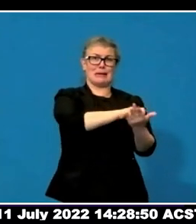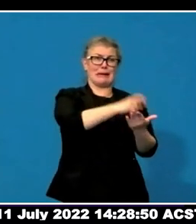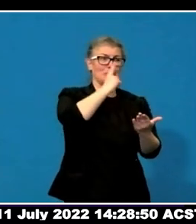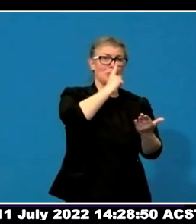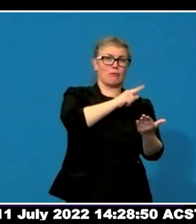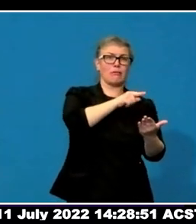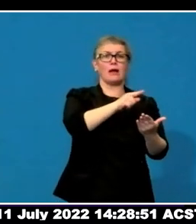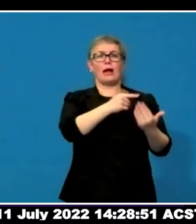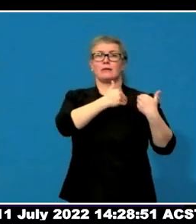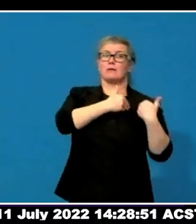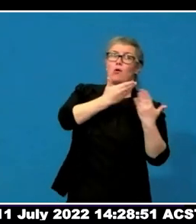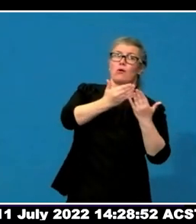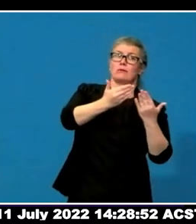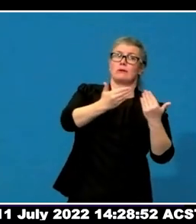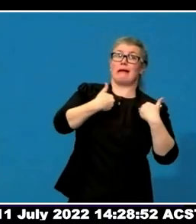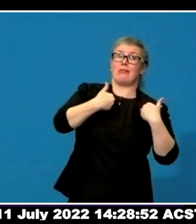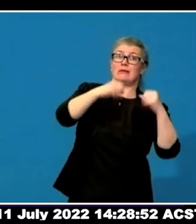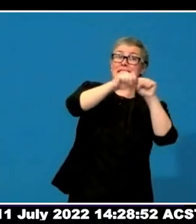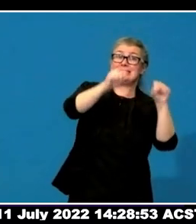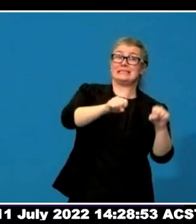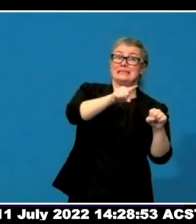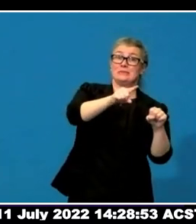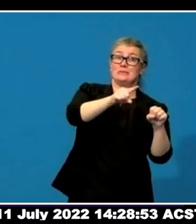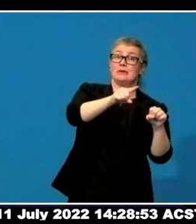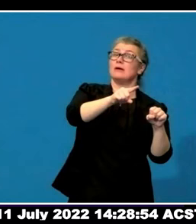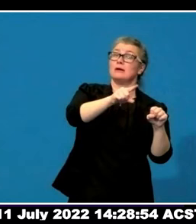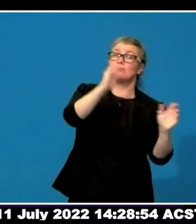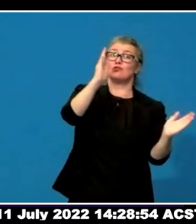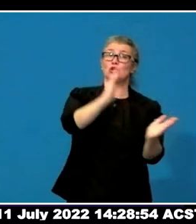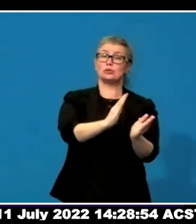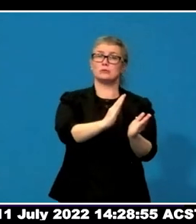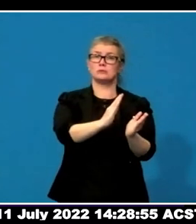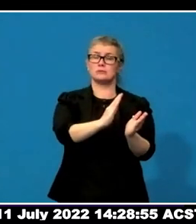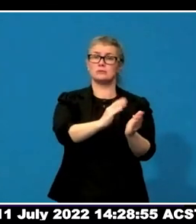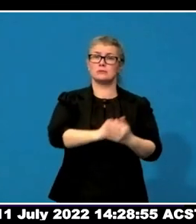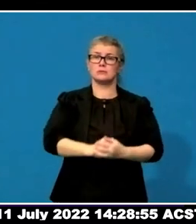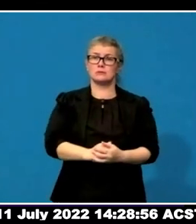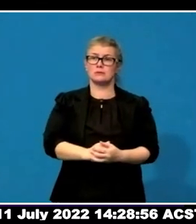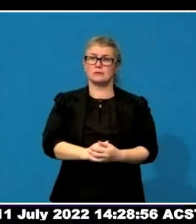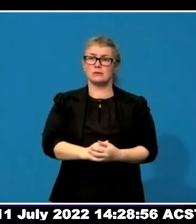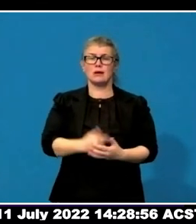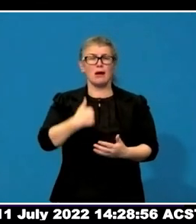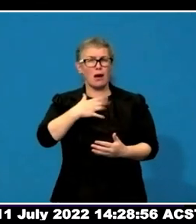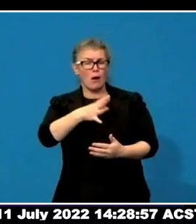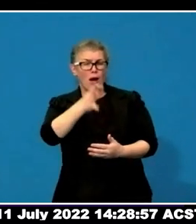Based on your experience, why have you come to that view about early intervention?